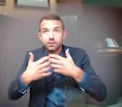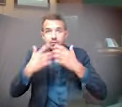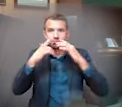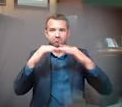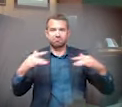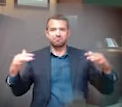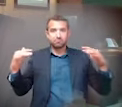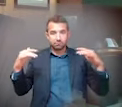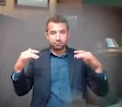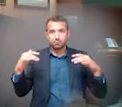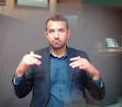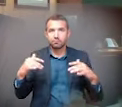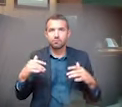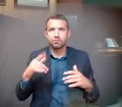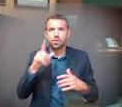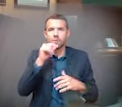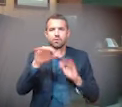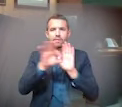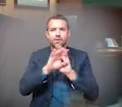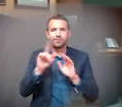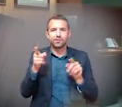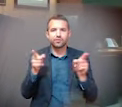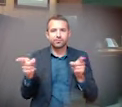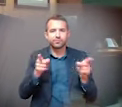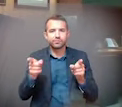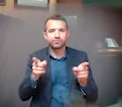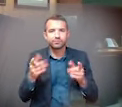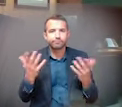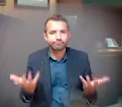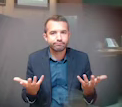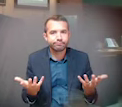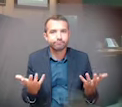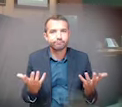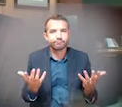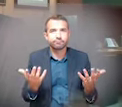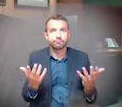or whether you're going to choose that somebody who does not have